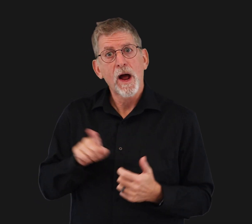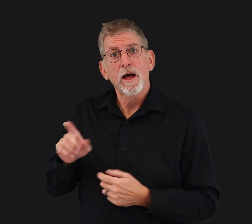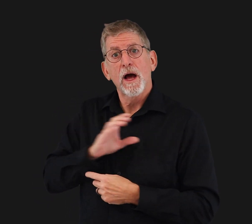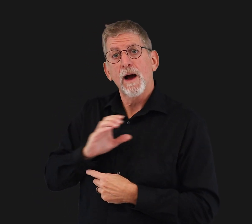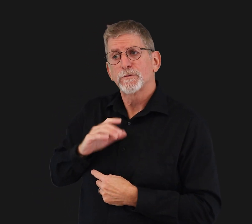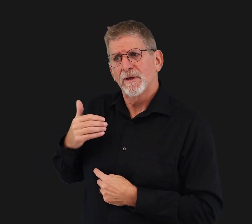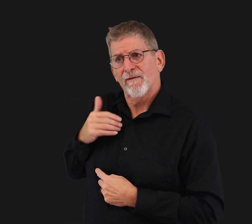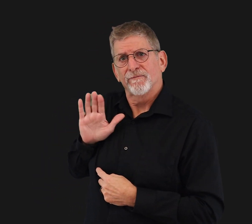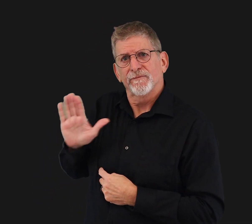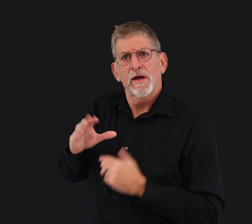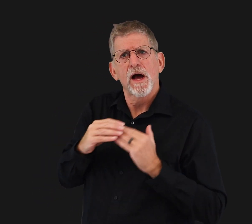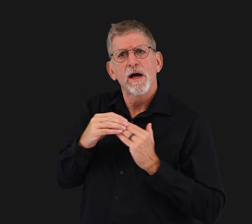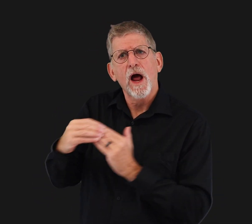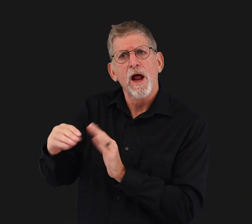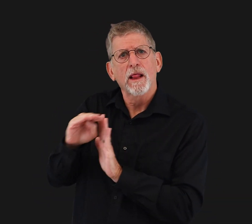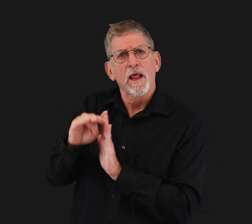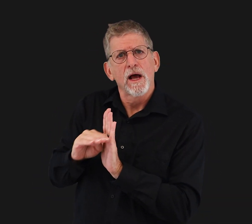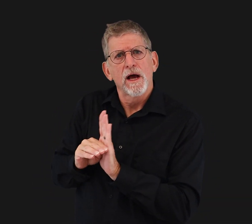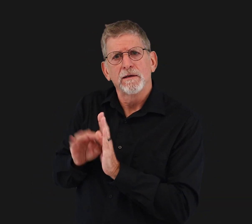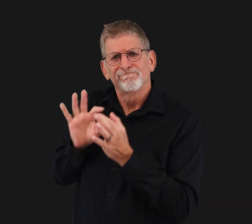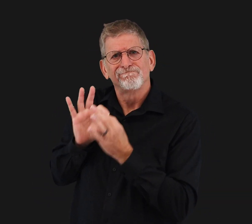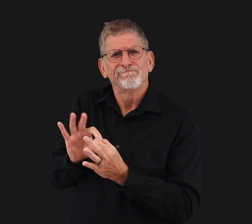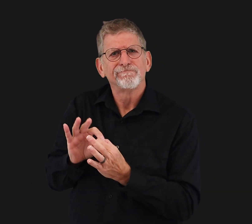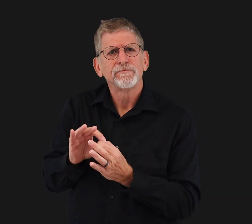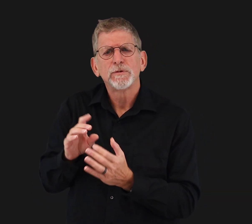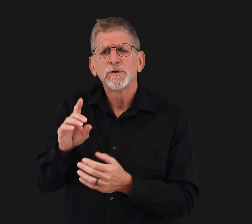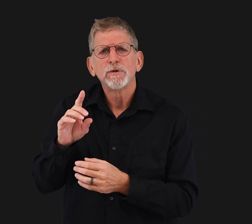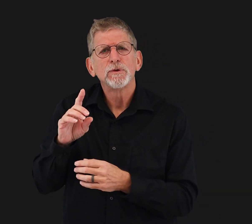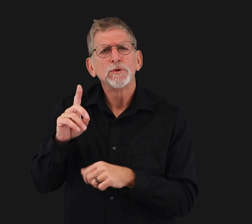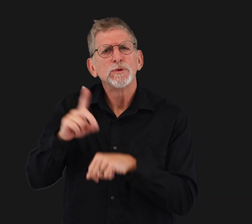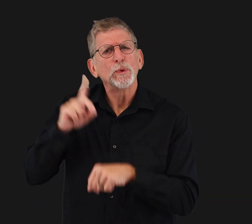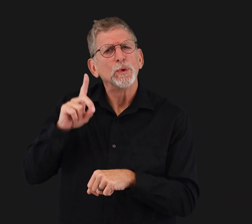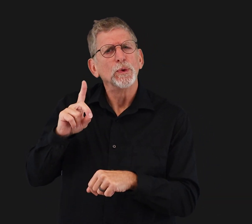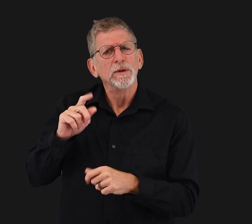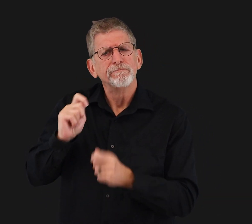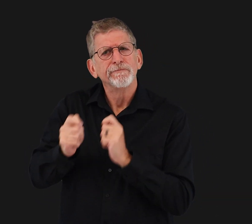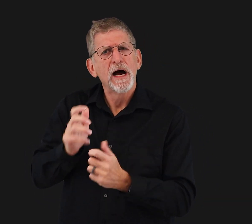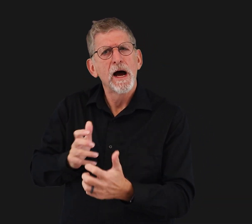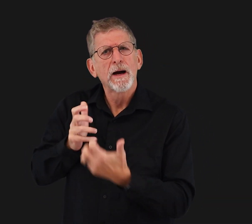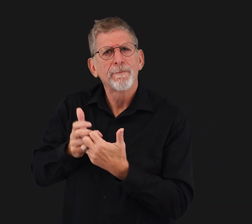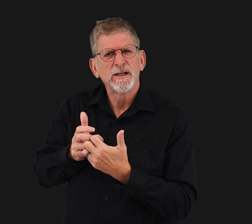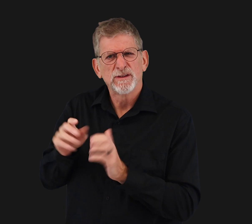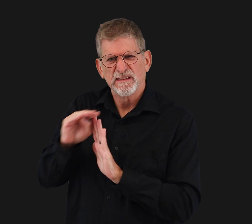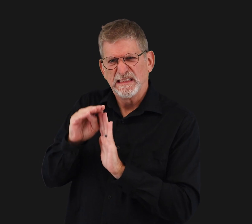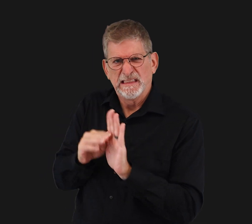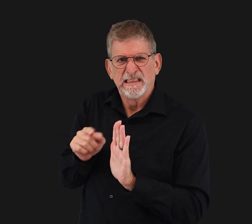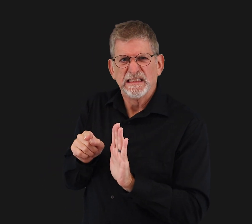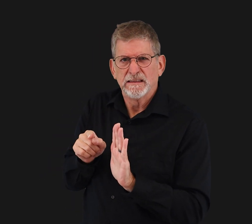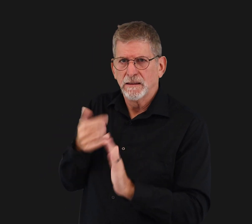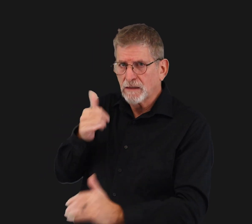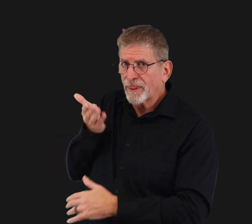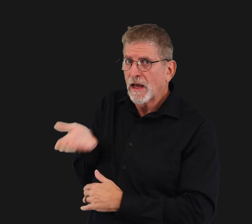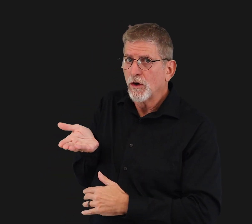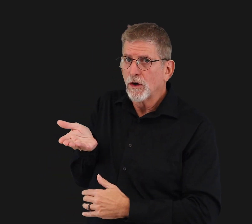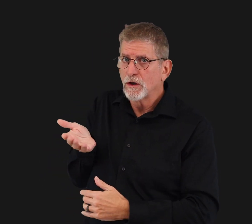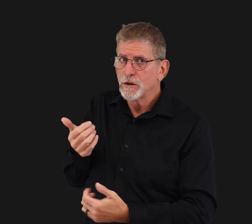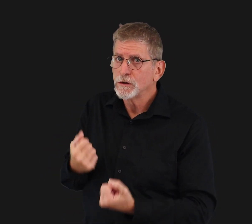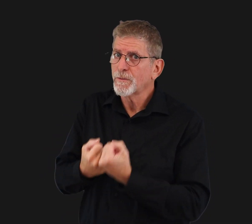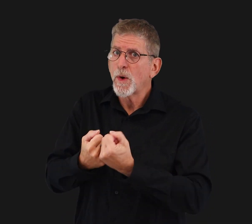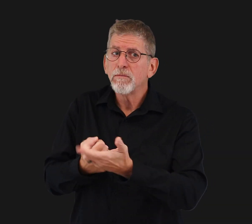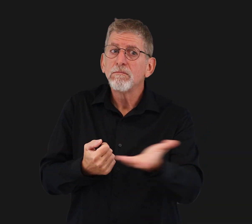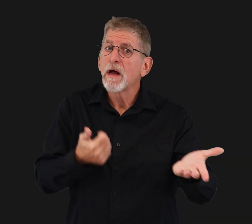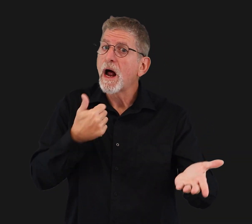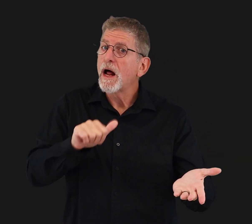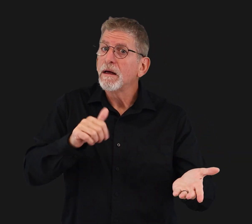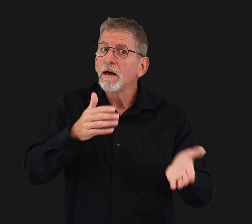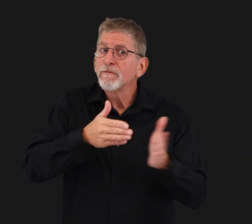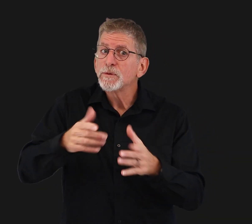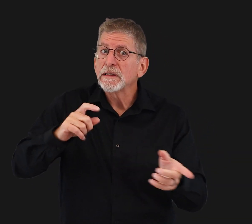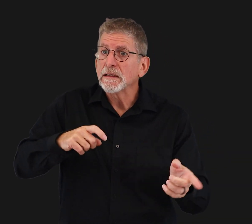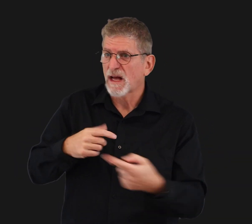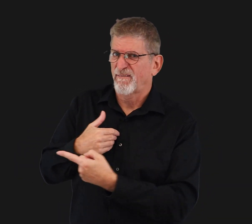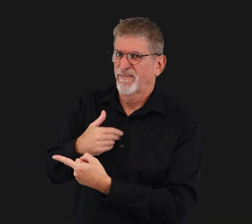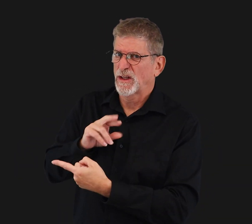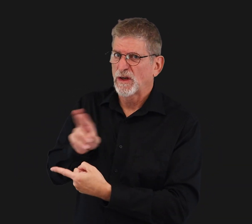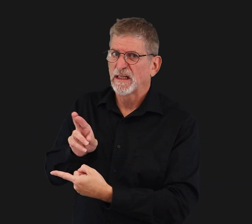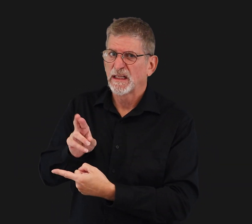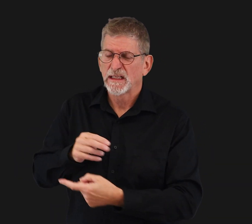the Commission’s Guidelines on the Duty to Accommodate are still there to support individual needs.